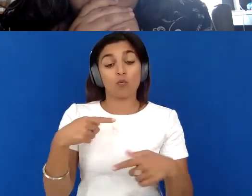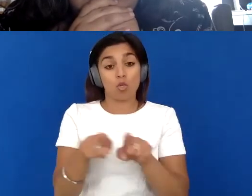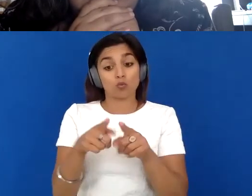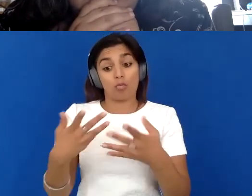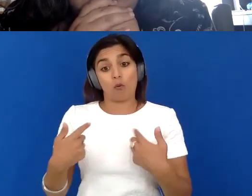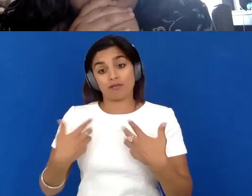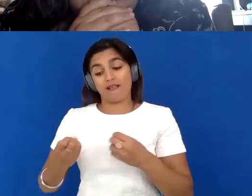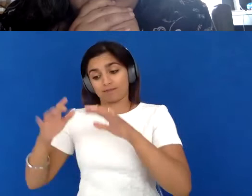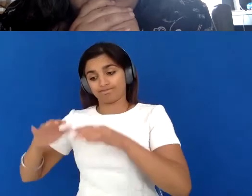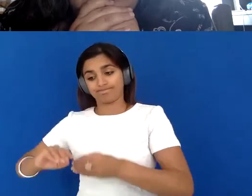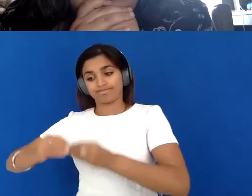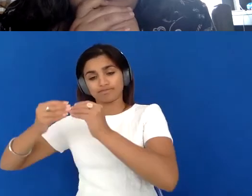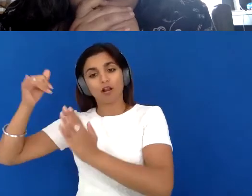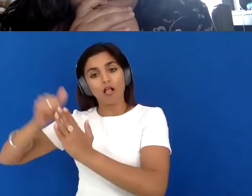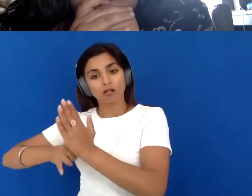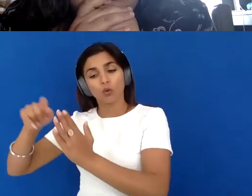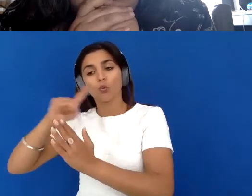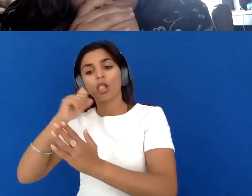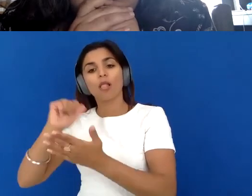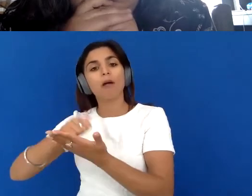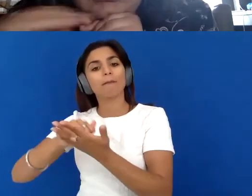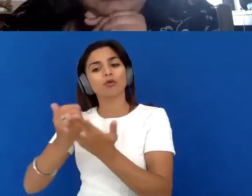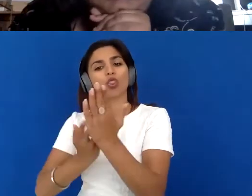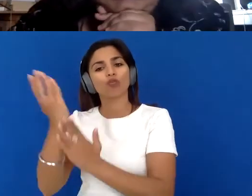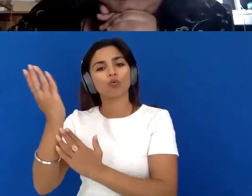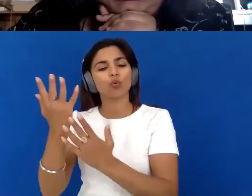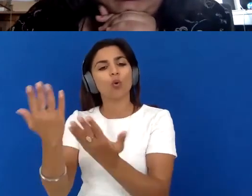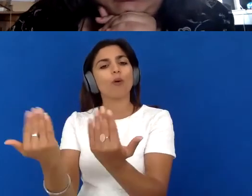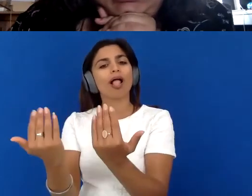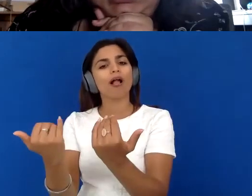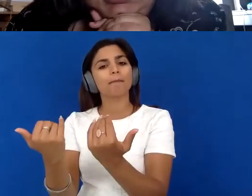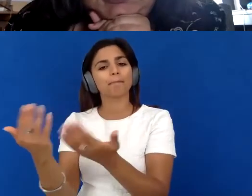going to publish with the Wellcome, the Wellcome collection about disinformation